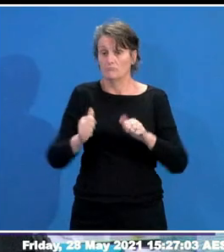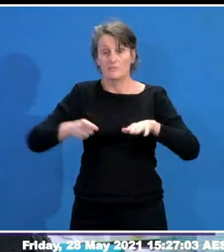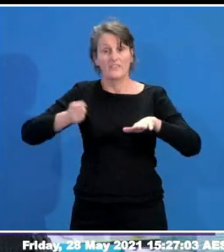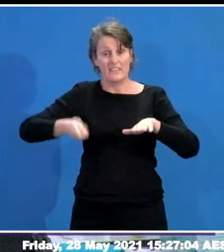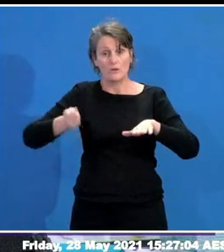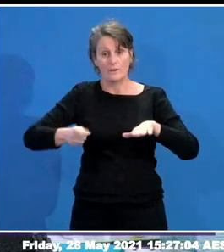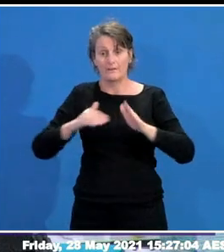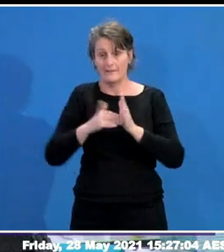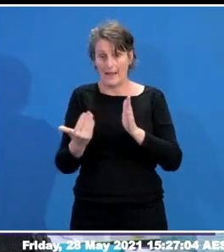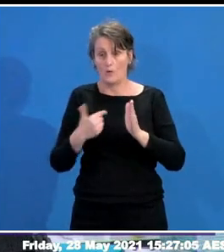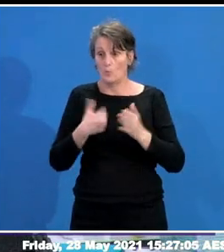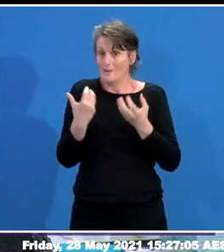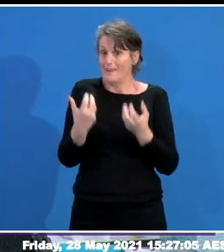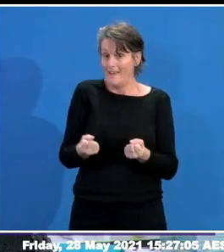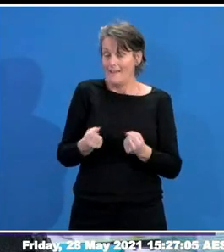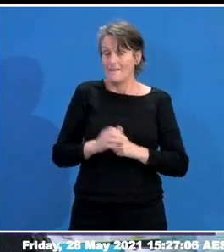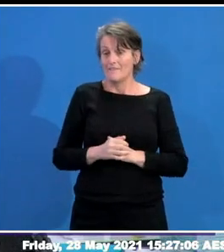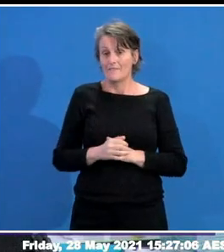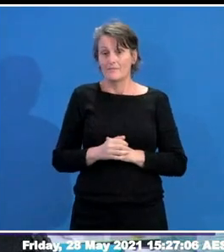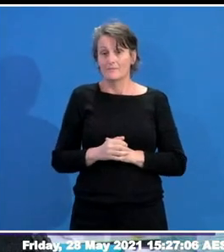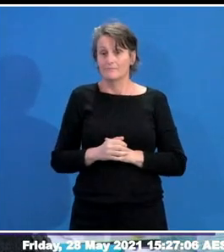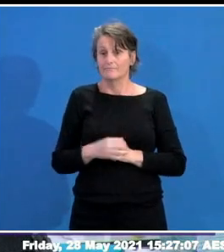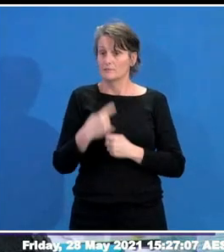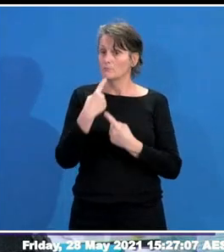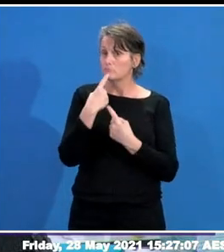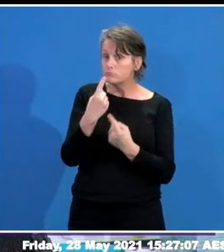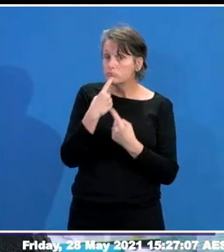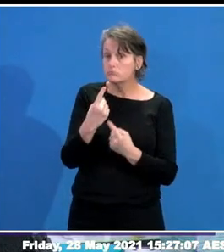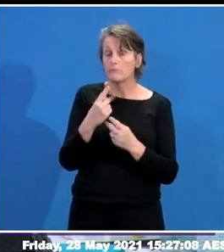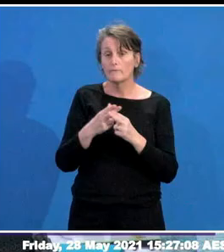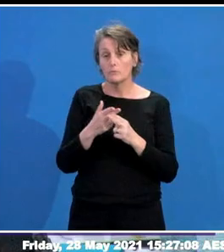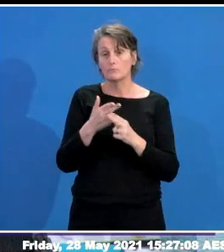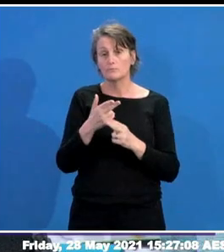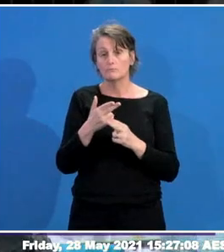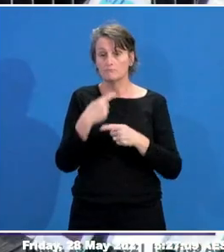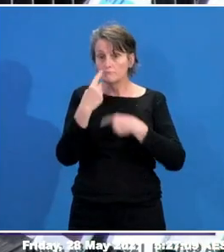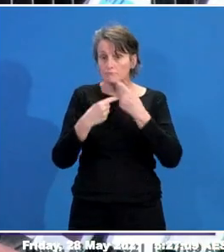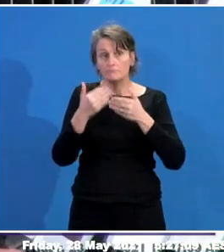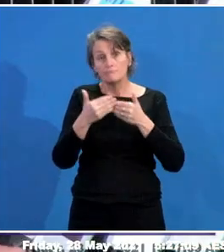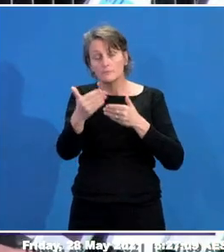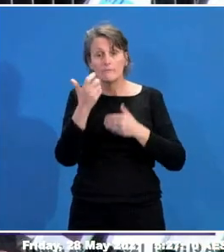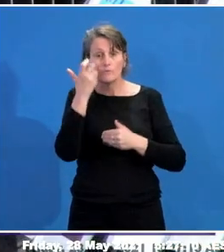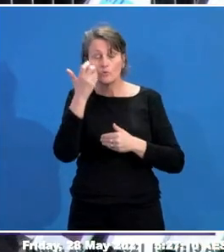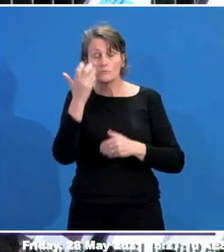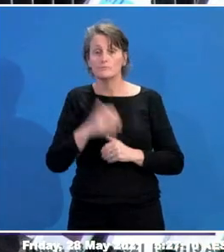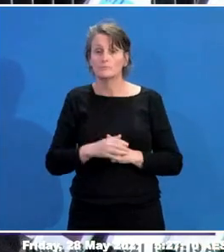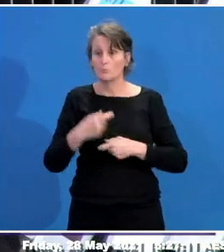We have prepared some directions and they have been circulated to the parties.